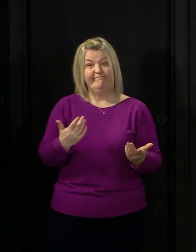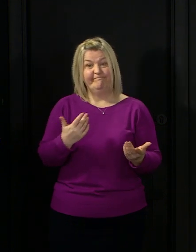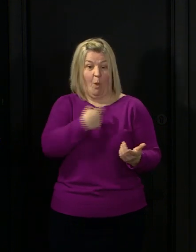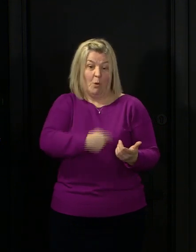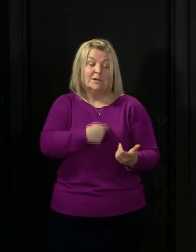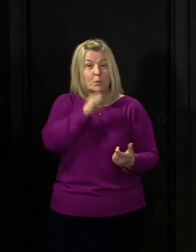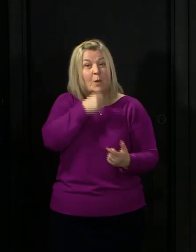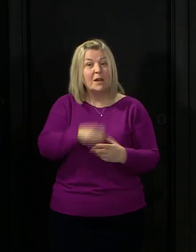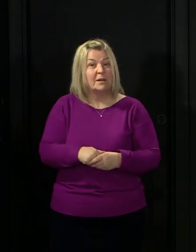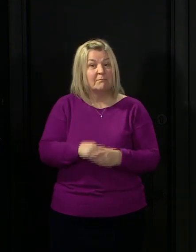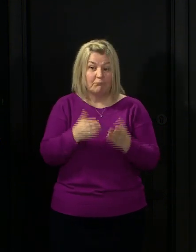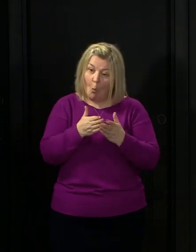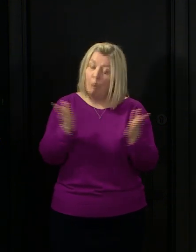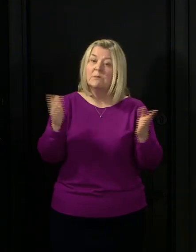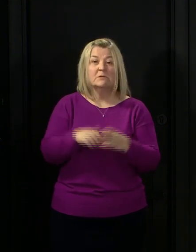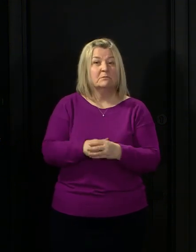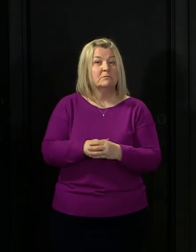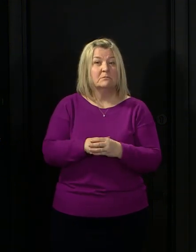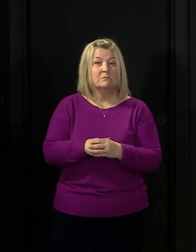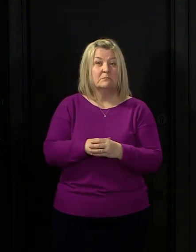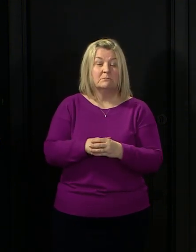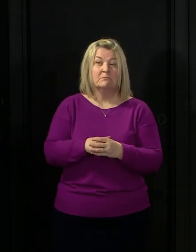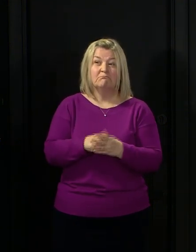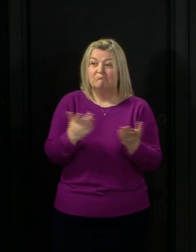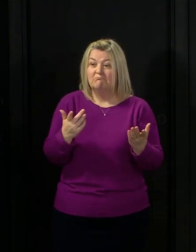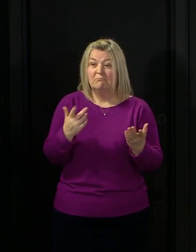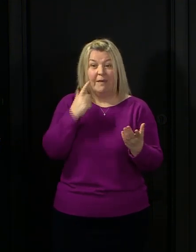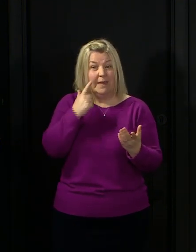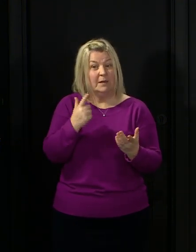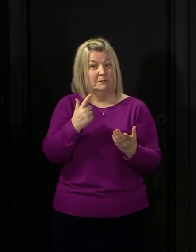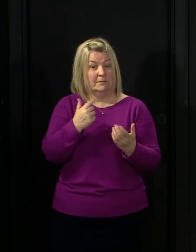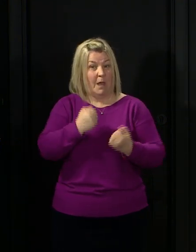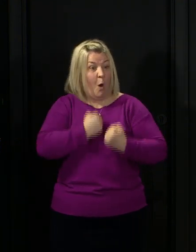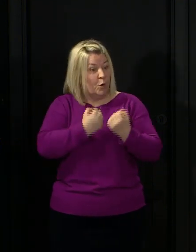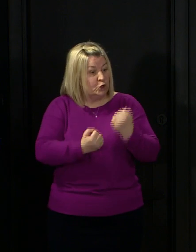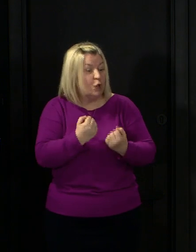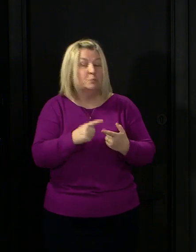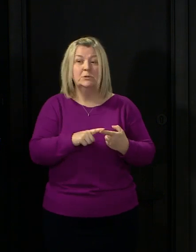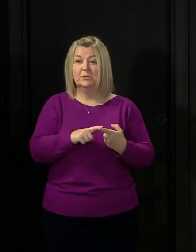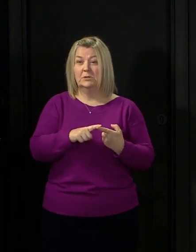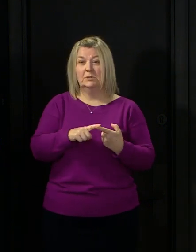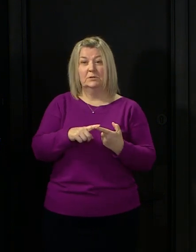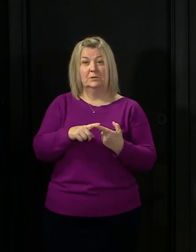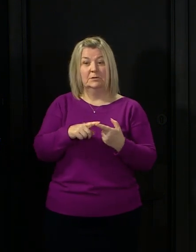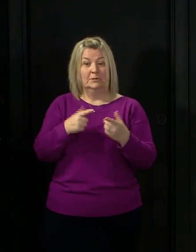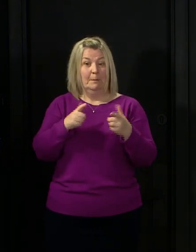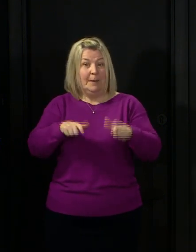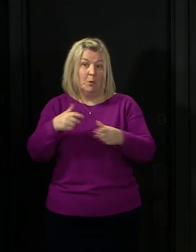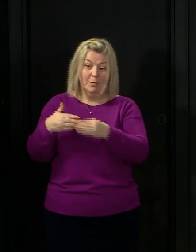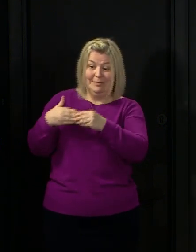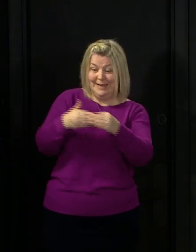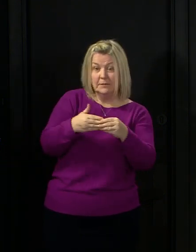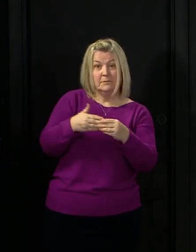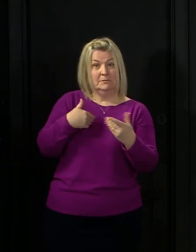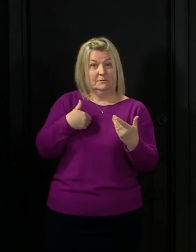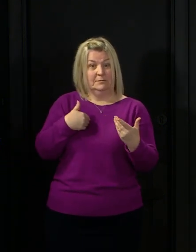the decisions and the judgements that all of us are being asked to make at this time, all of us in leadership positions and positions of government. None of it is easy, none of